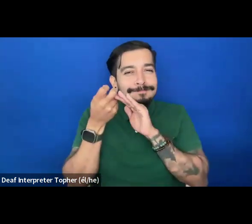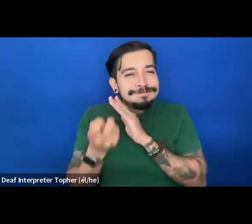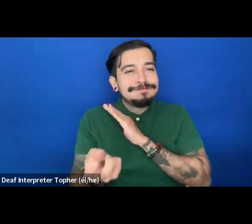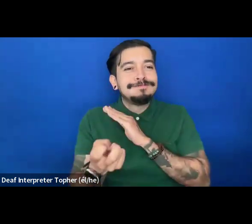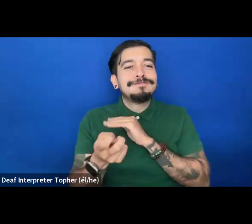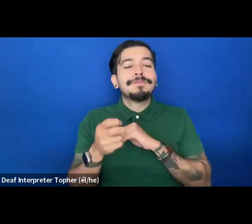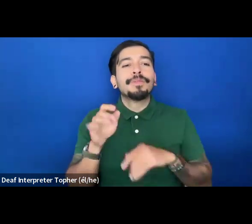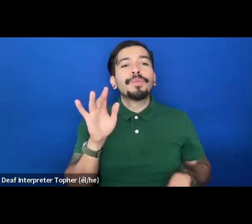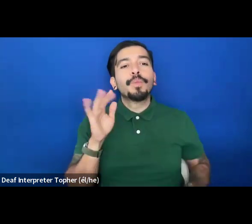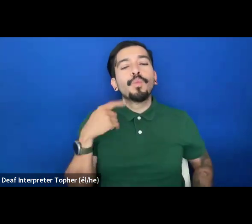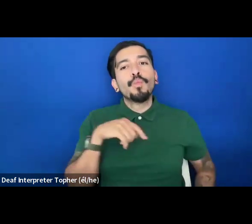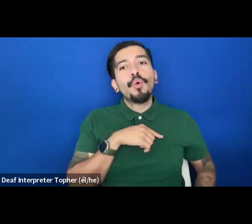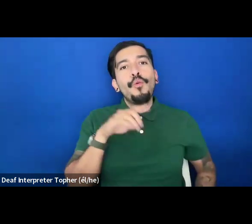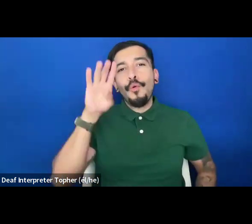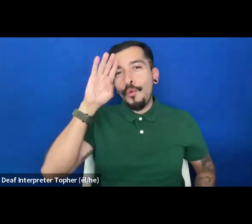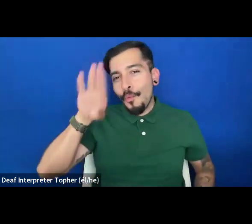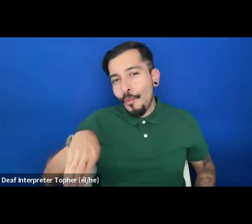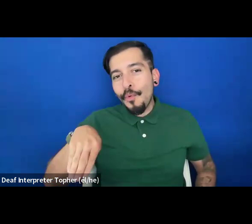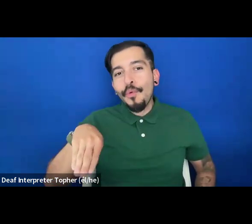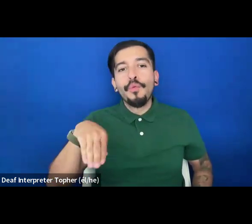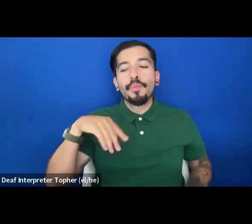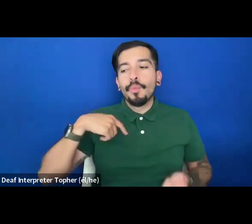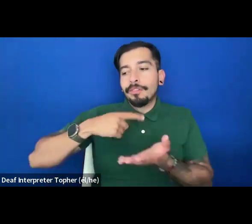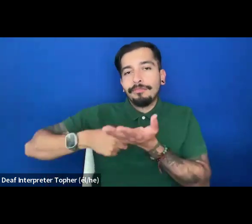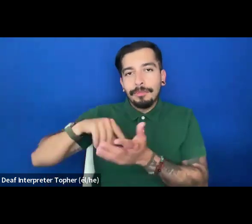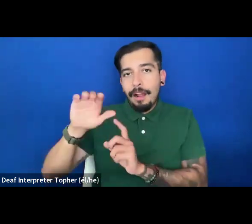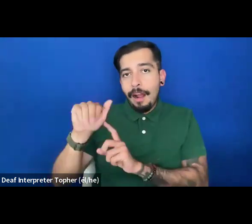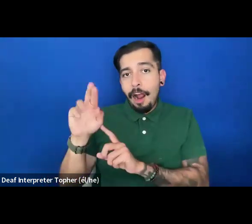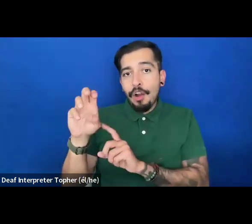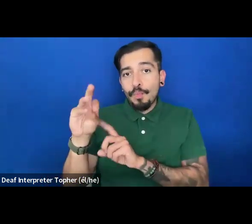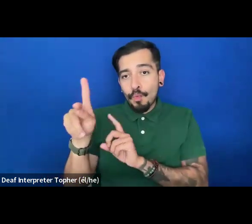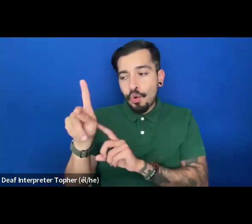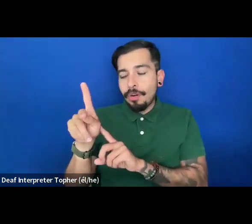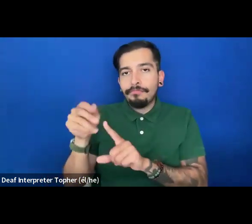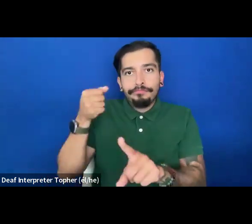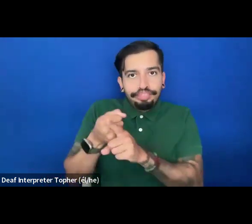care work is shaped by systems of power and oppression, right? That run through every aspect of our lives.